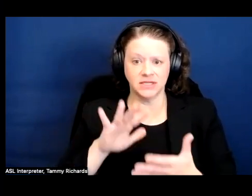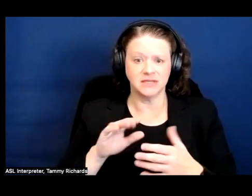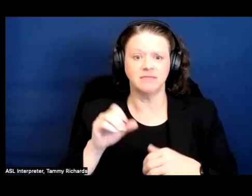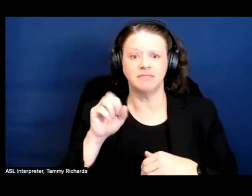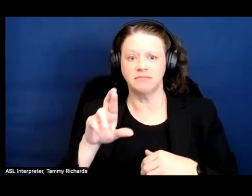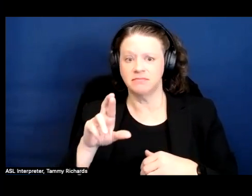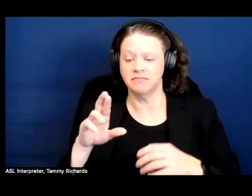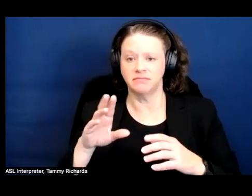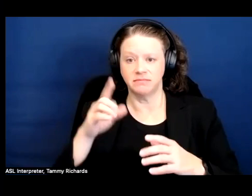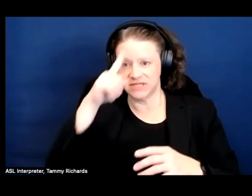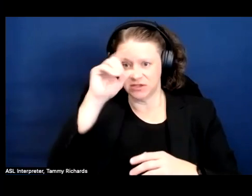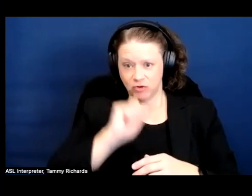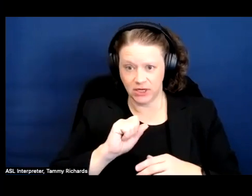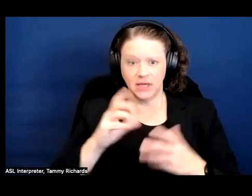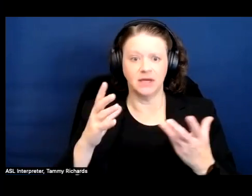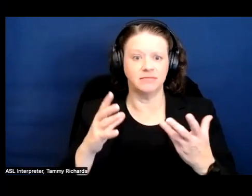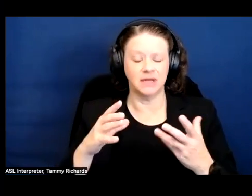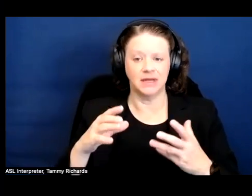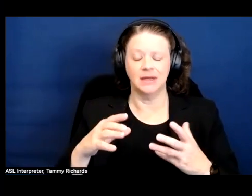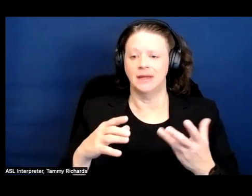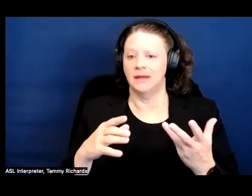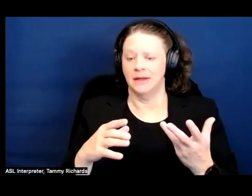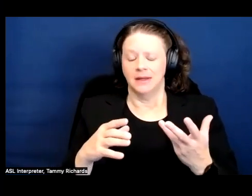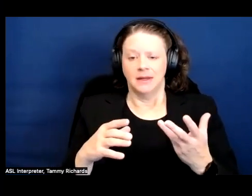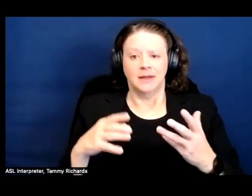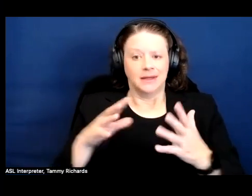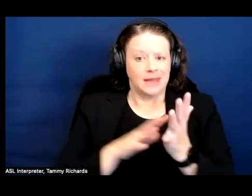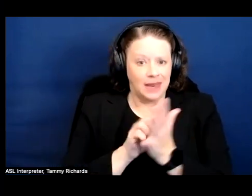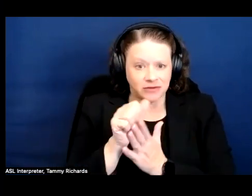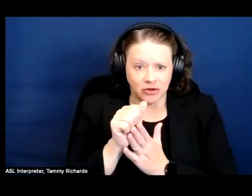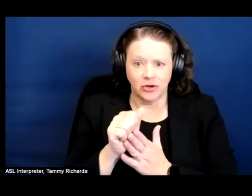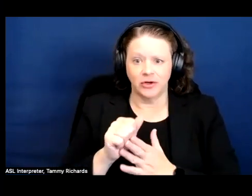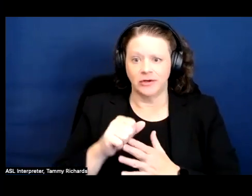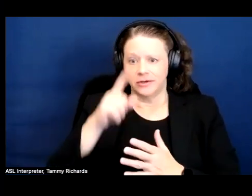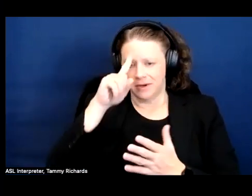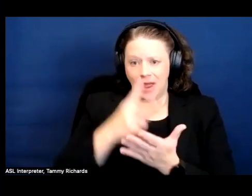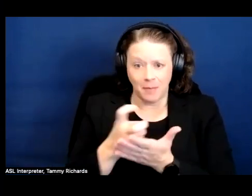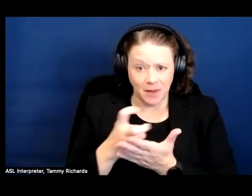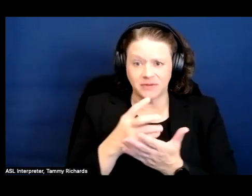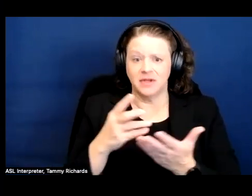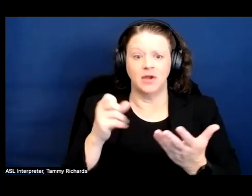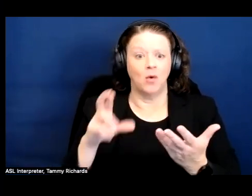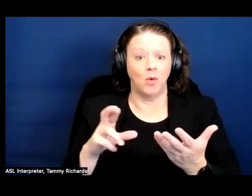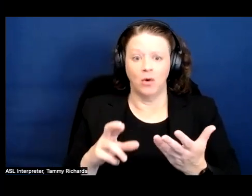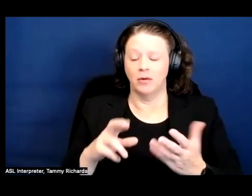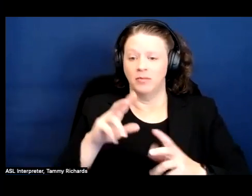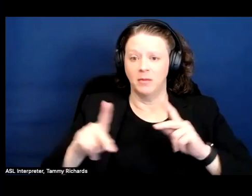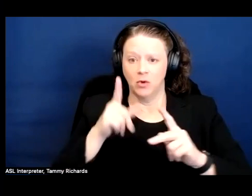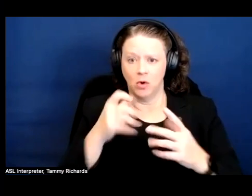"your animal has been trained to perform?" A housing provider cannot ask an individual to demonstrate the task,